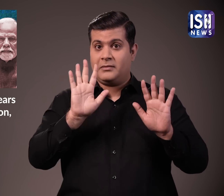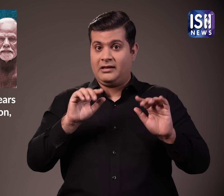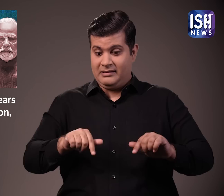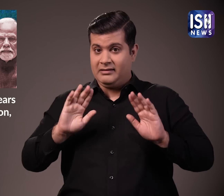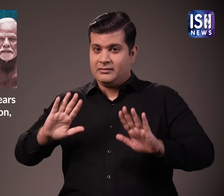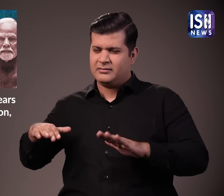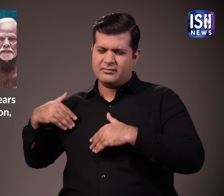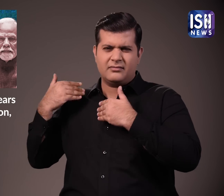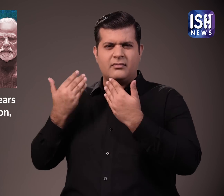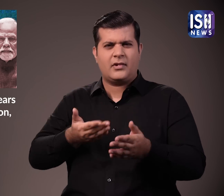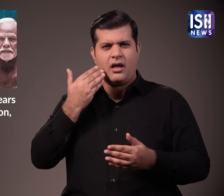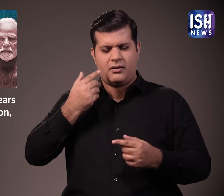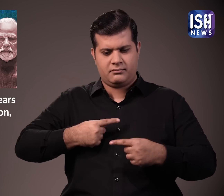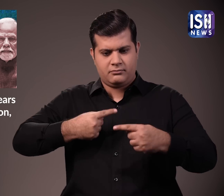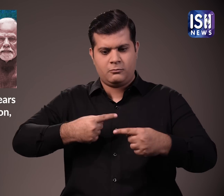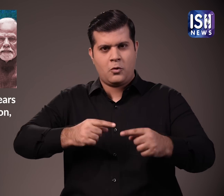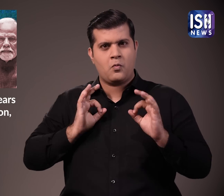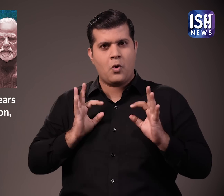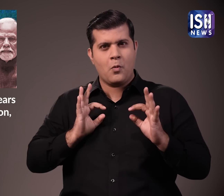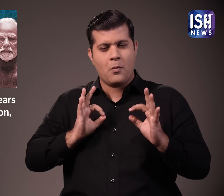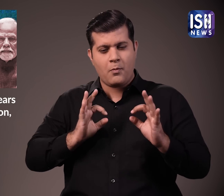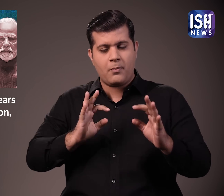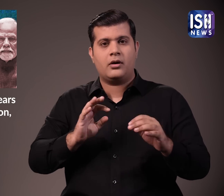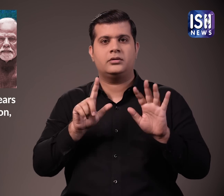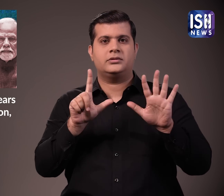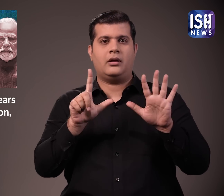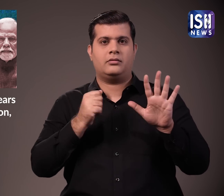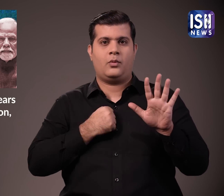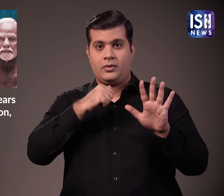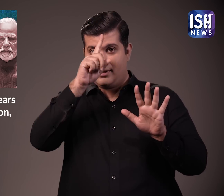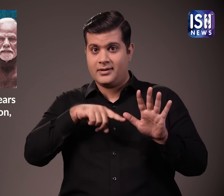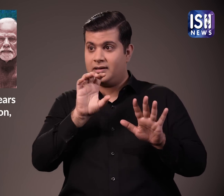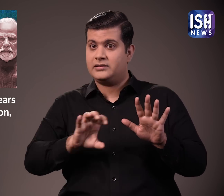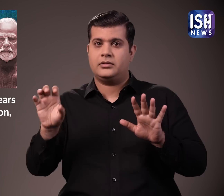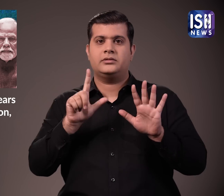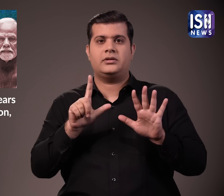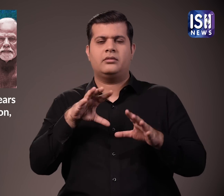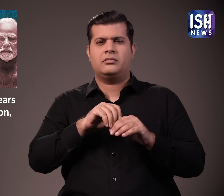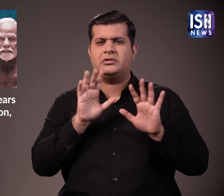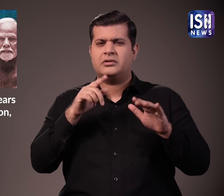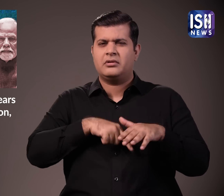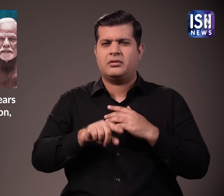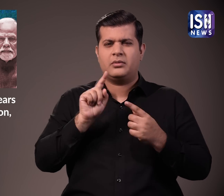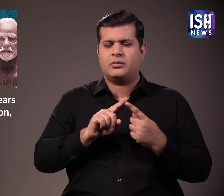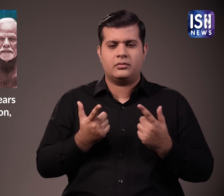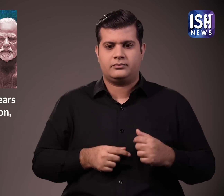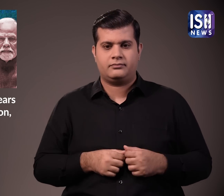Currently, only 7 states conduct polling along with Lok Sabha elections, in the same year. These include